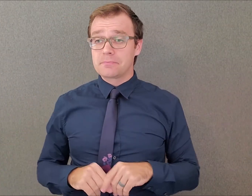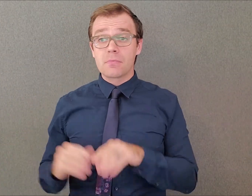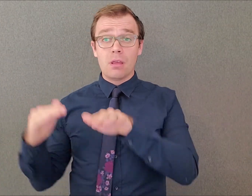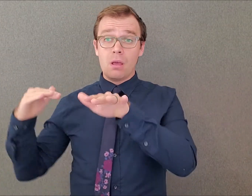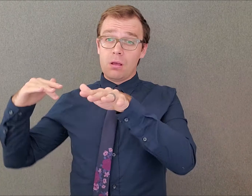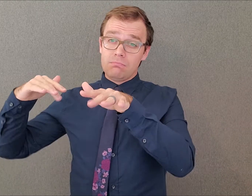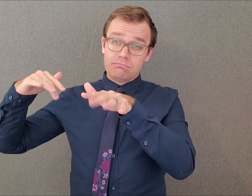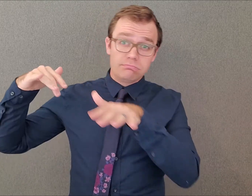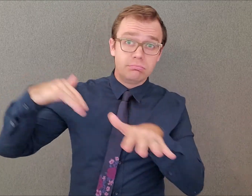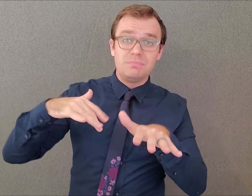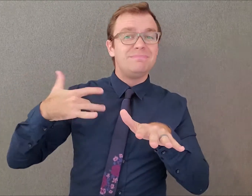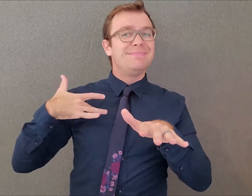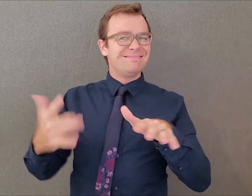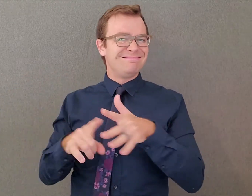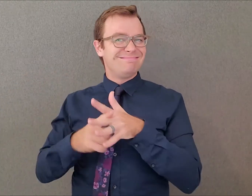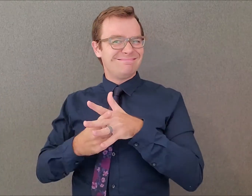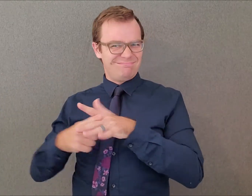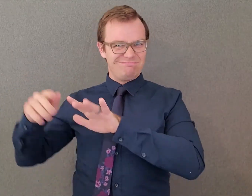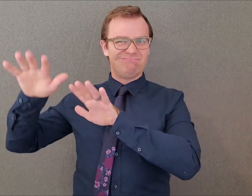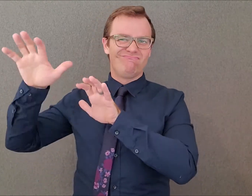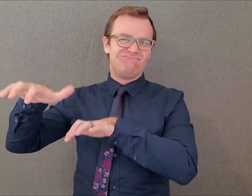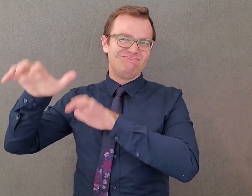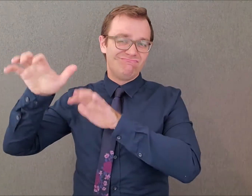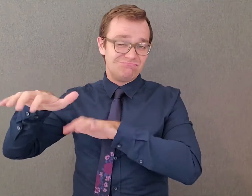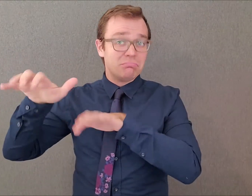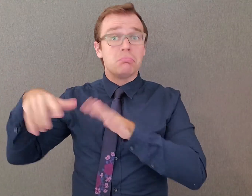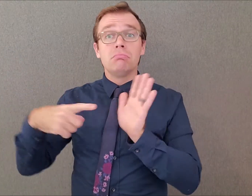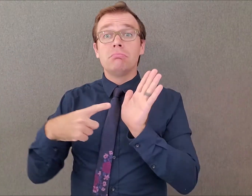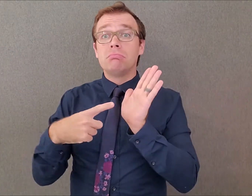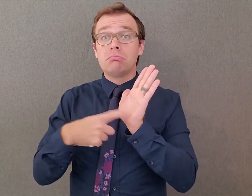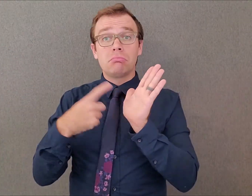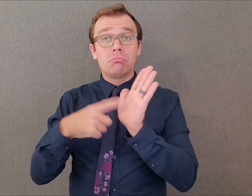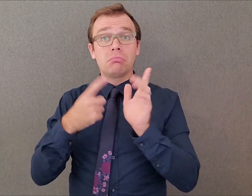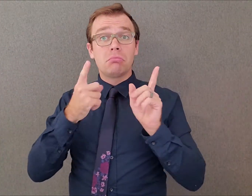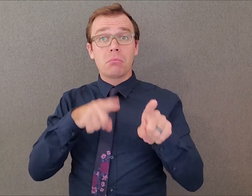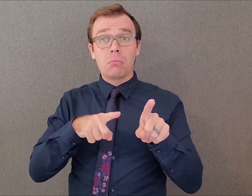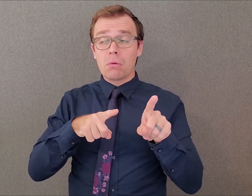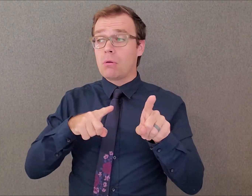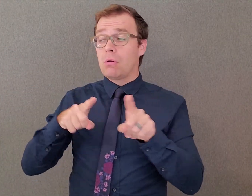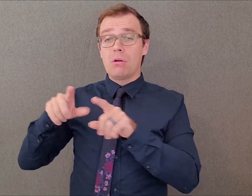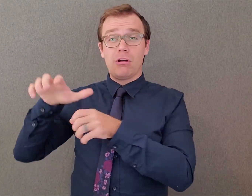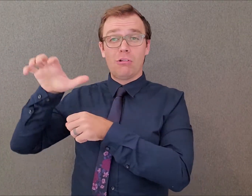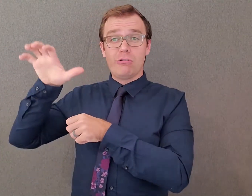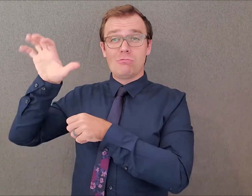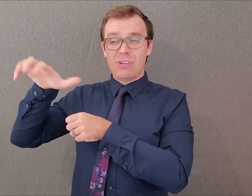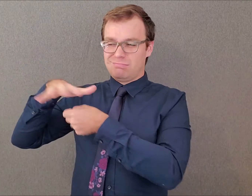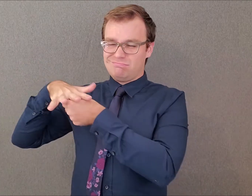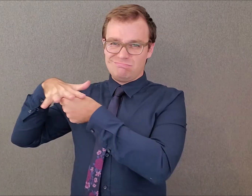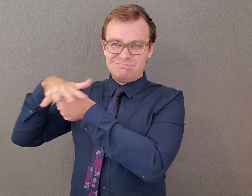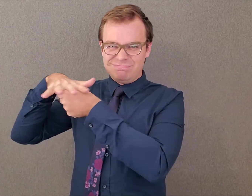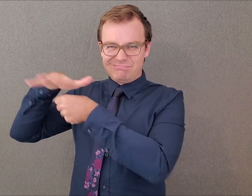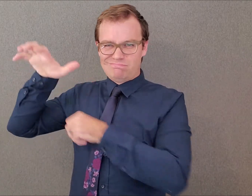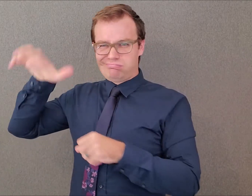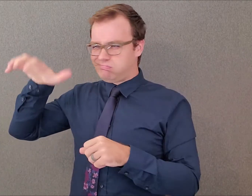Flows are often initiated by heavy periods of rainfall, but can sometimes happen as a result